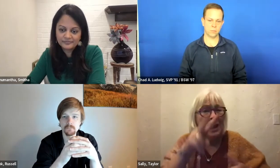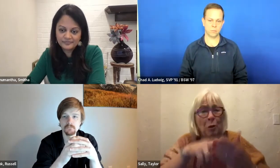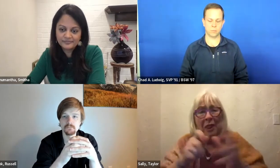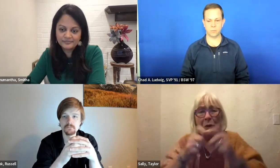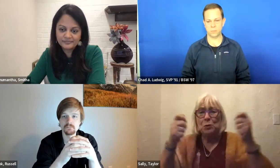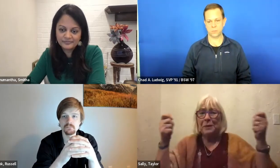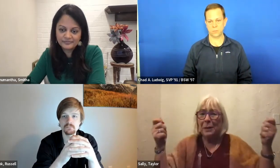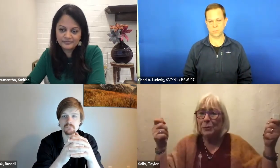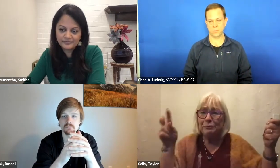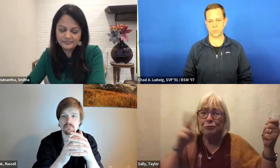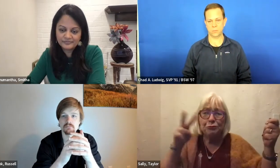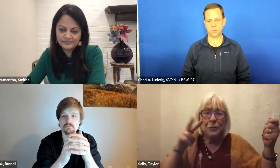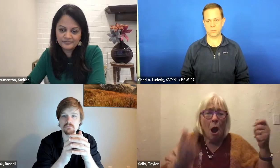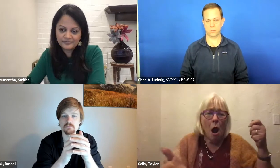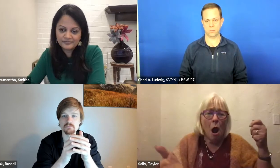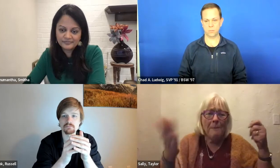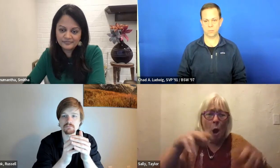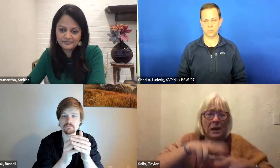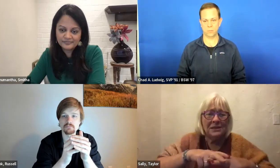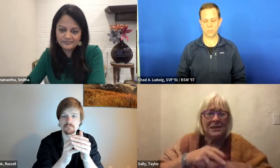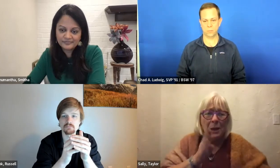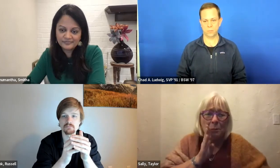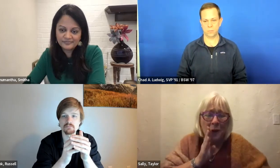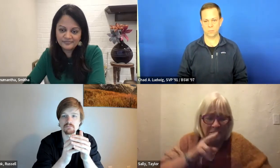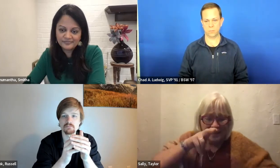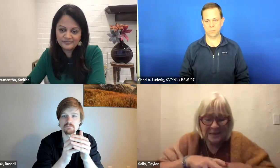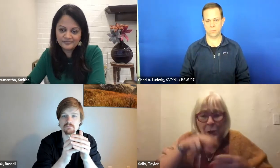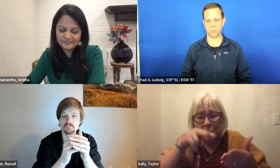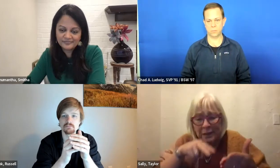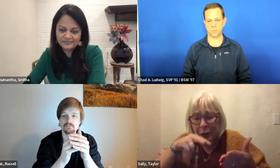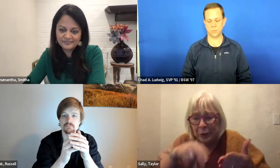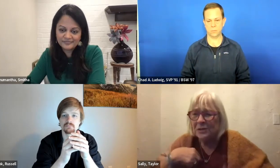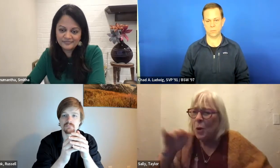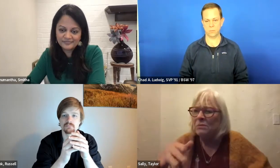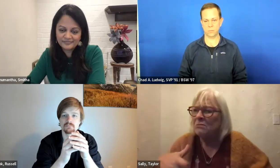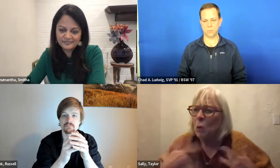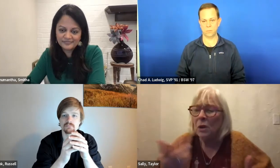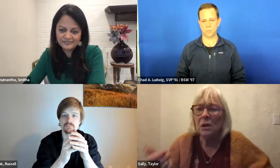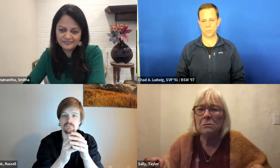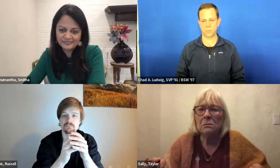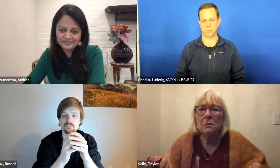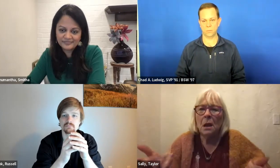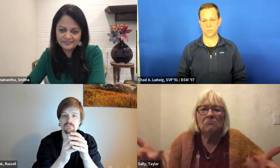and he couldn't explain what was happening. He'd read the newspaper, but he would just be sitting there while he was eating his breakfast,